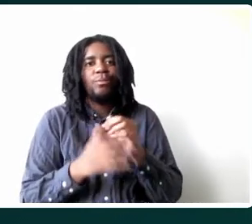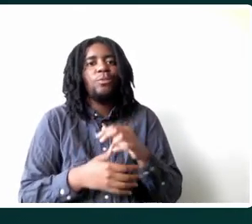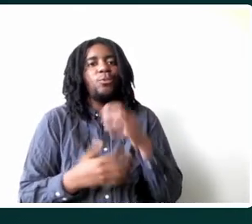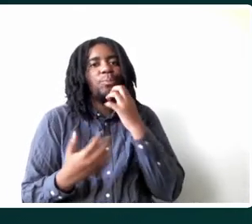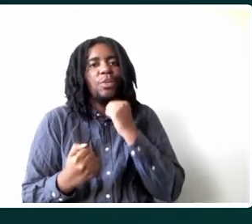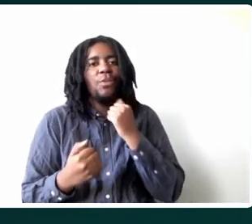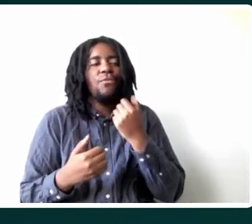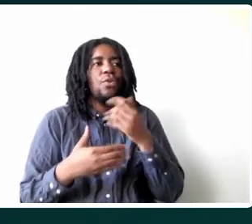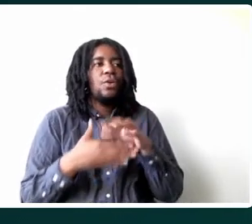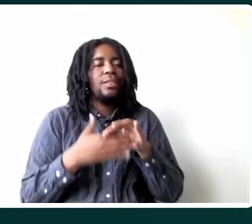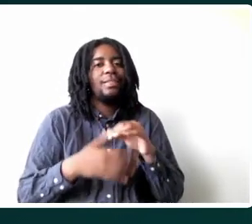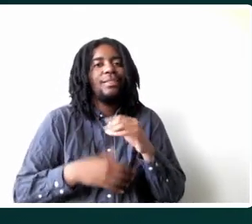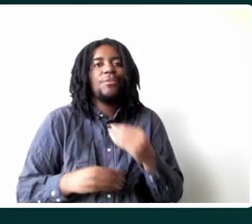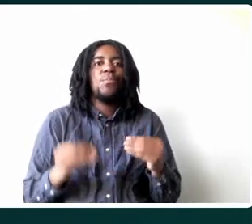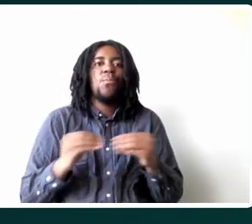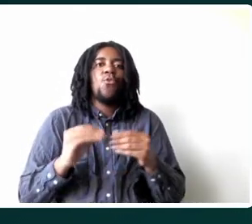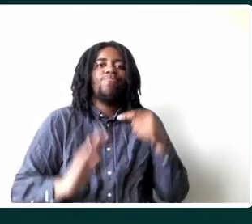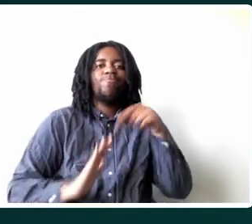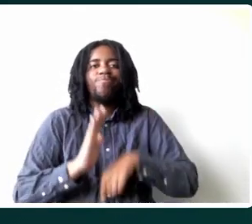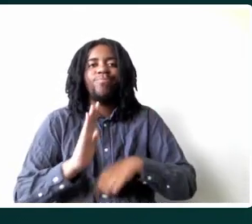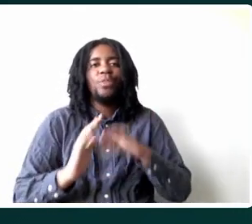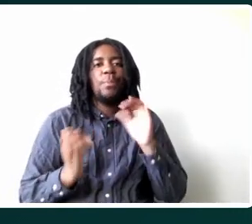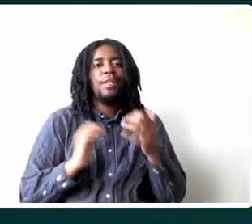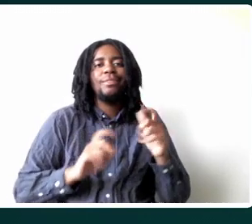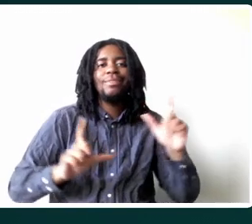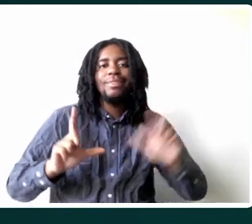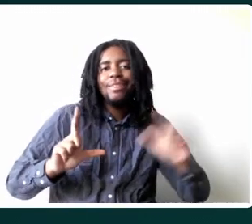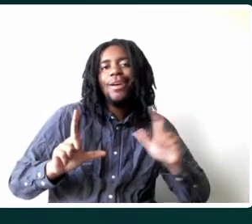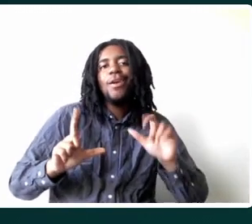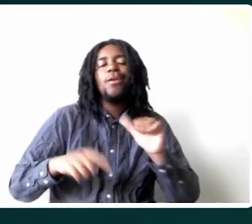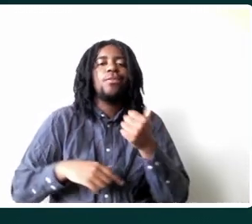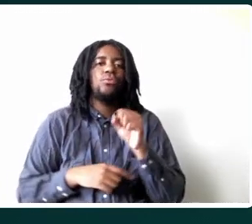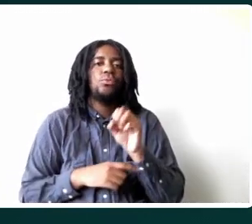different social media platforms. Only once the students get to know each other in all of their